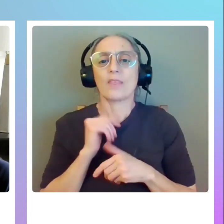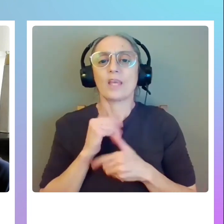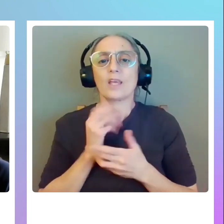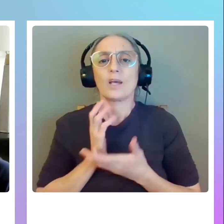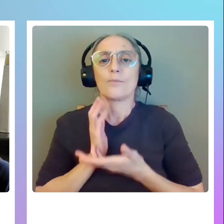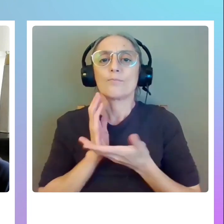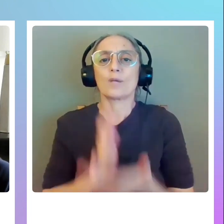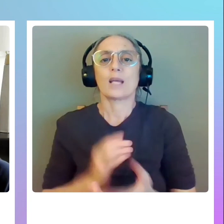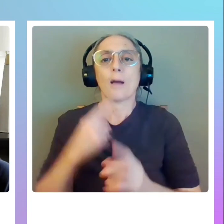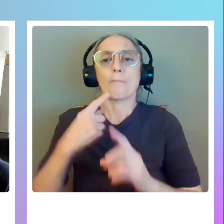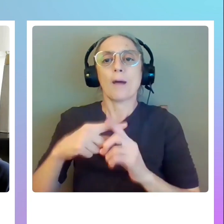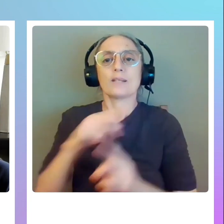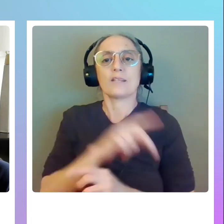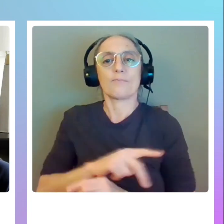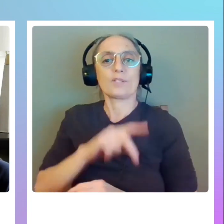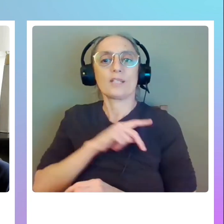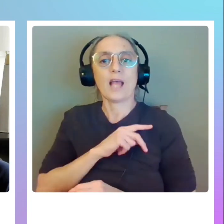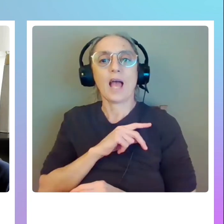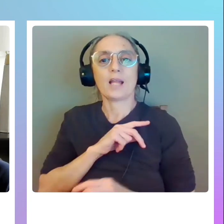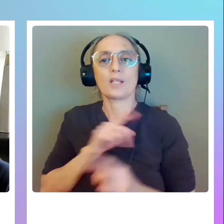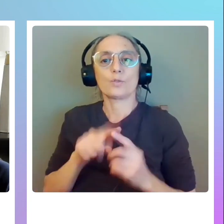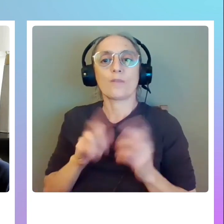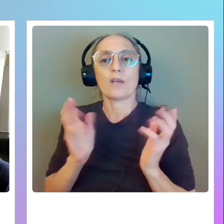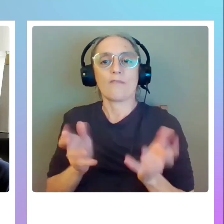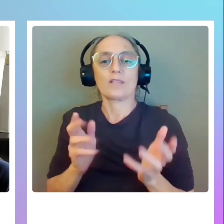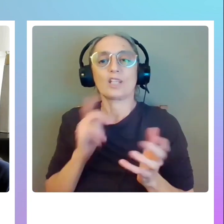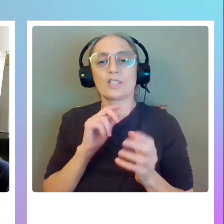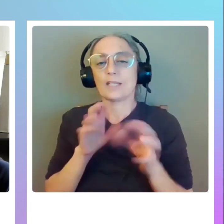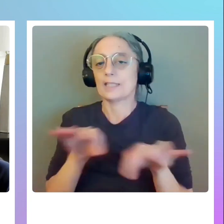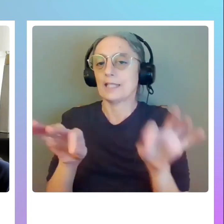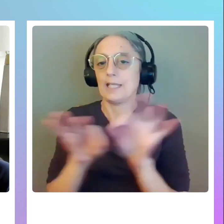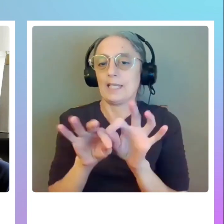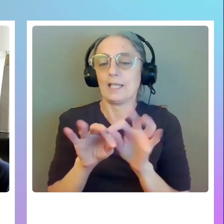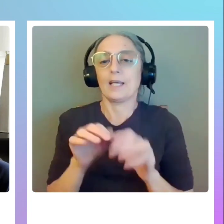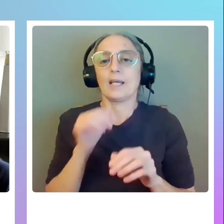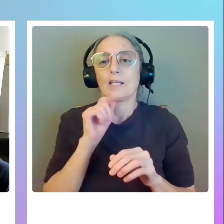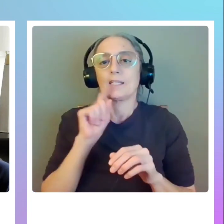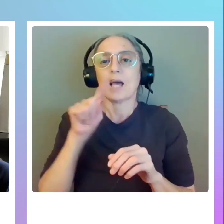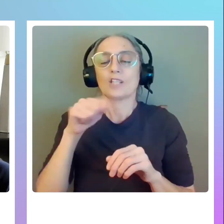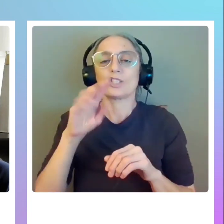to the conversation is key. It's not just about always convincing people